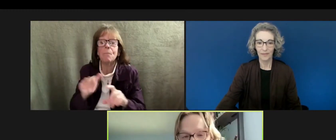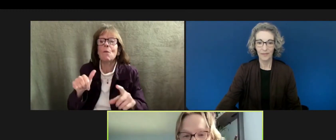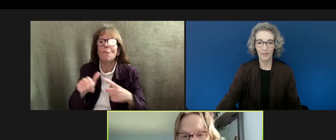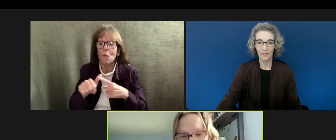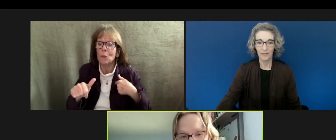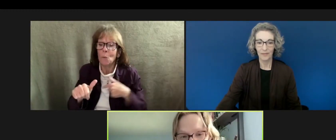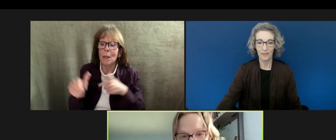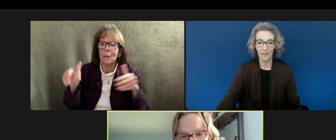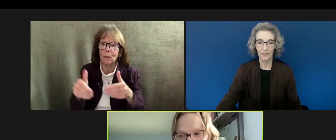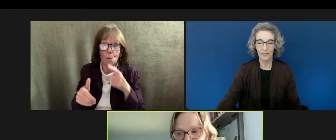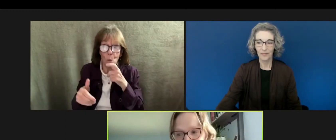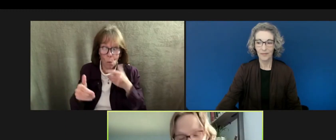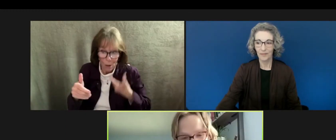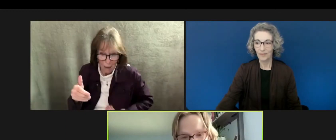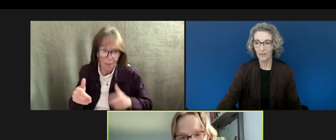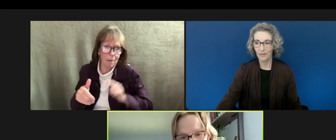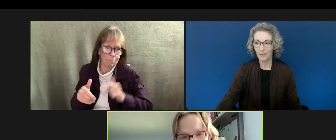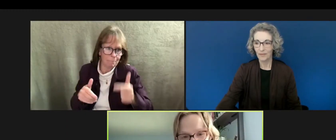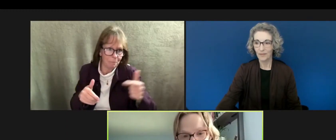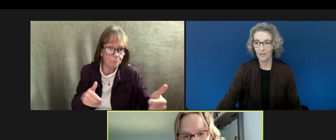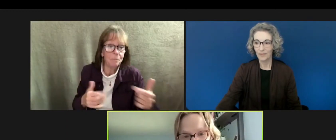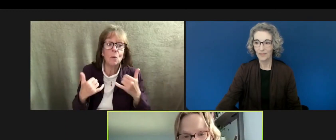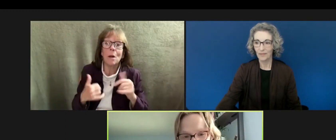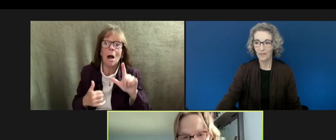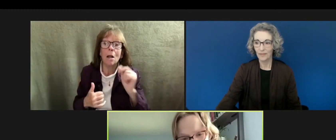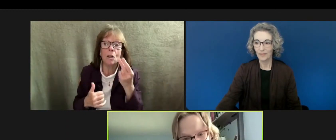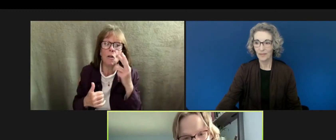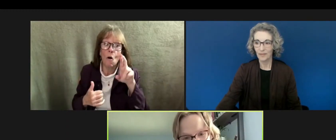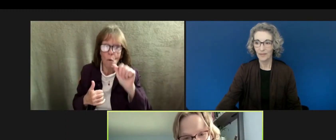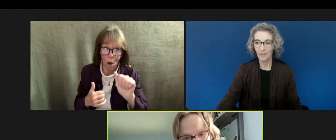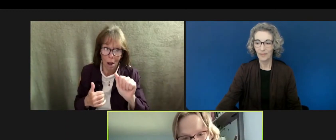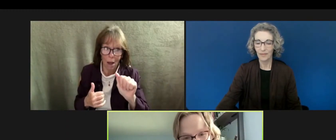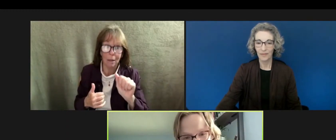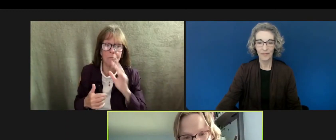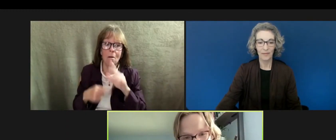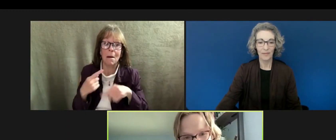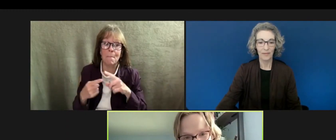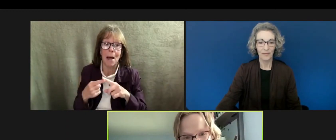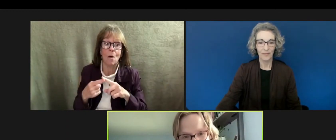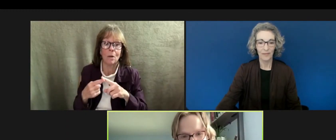So I'm gonna pass it over to Laura to talk about disclosure,